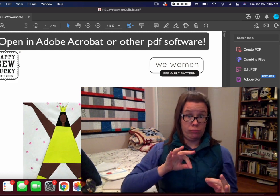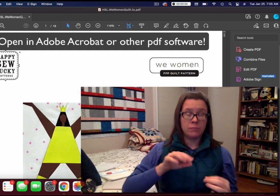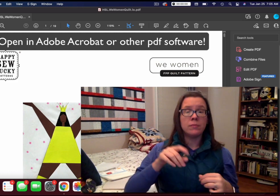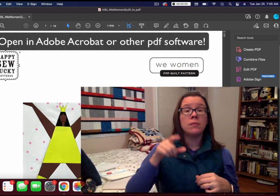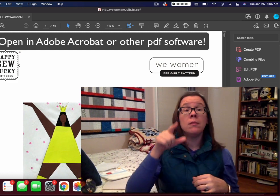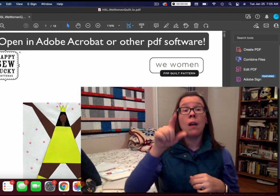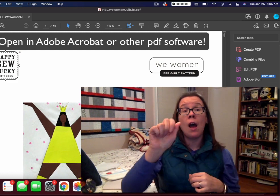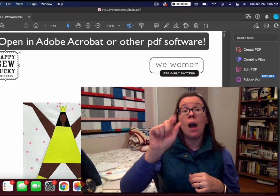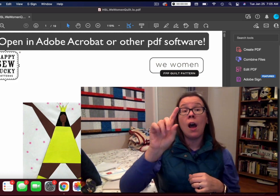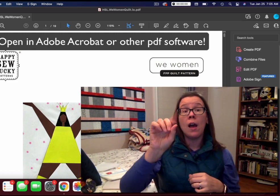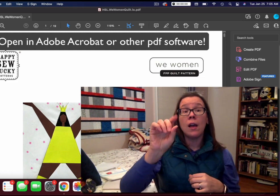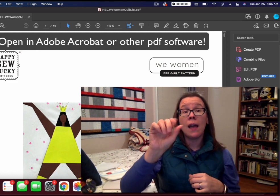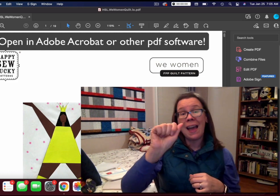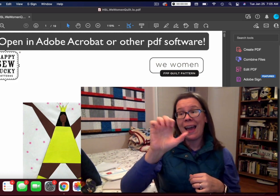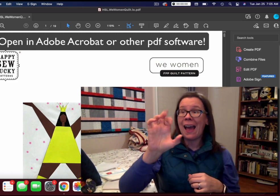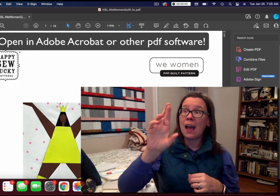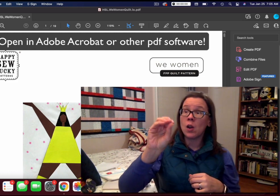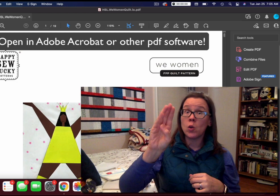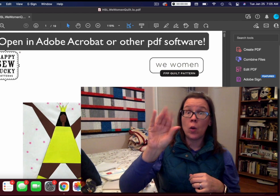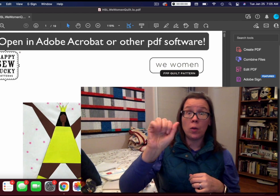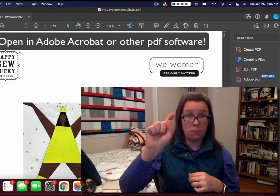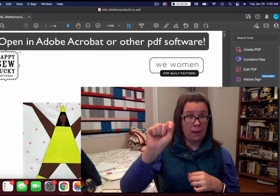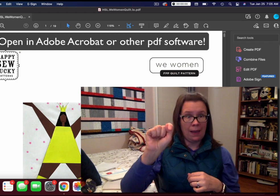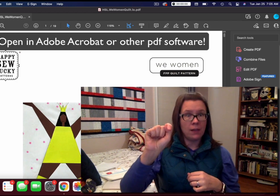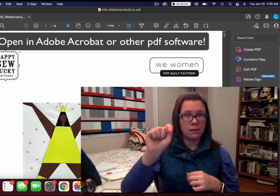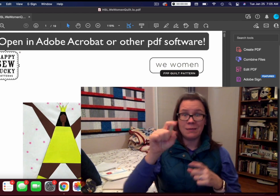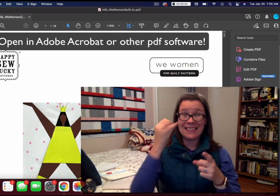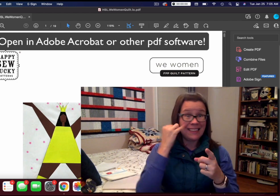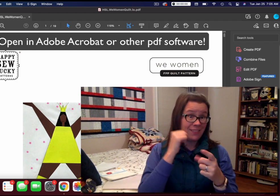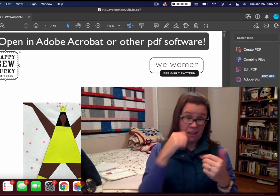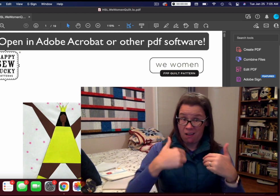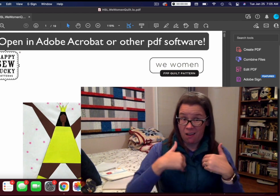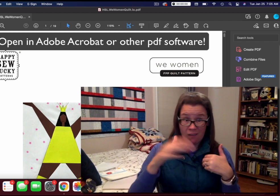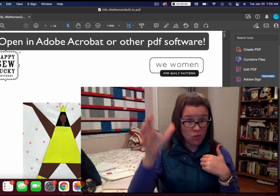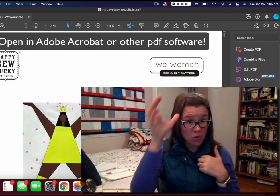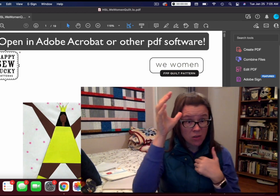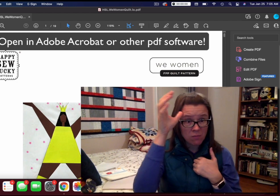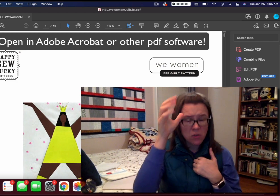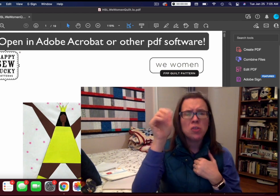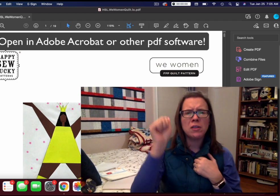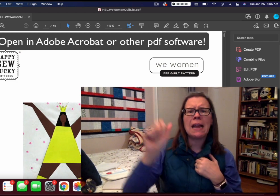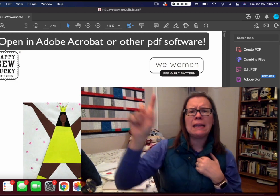precise size because... It doesn't matter as much if you're making all the same size, but if you end up swapping